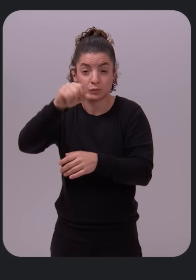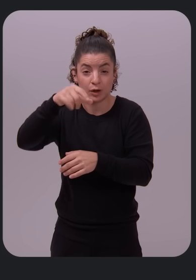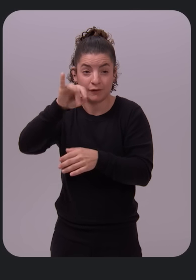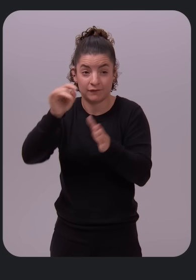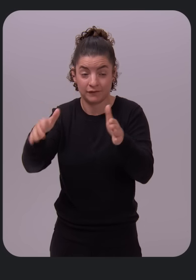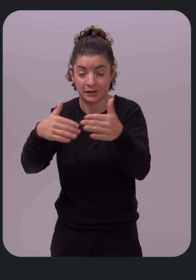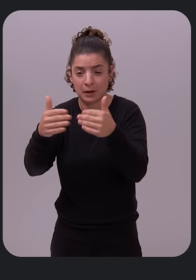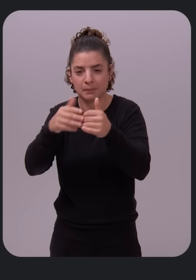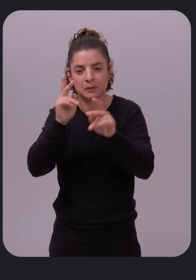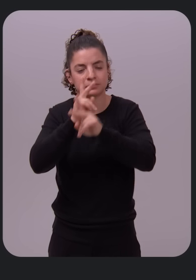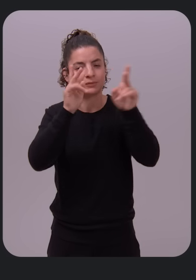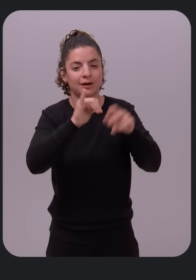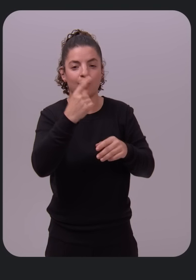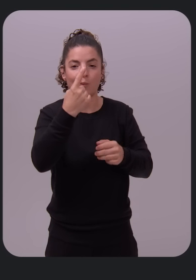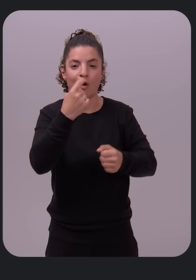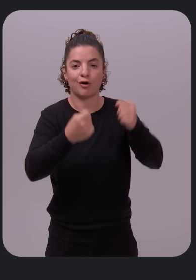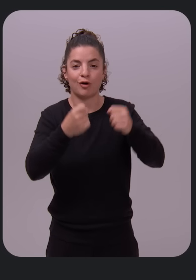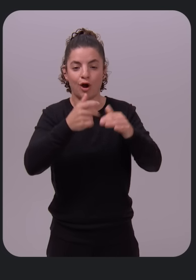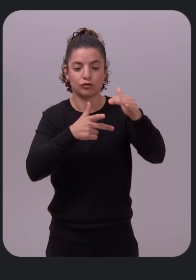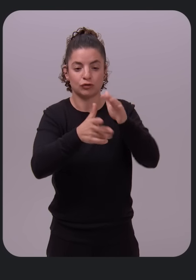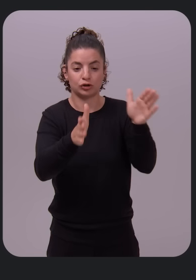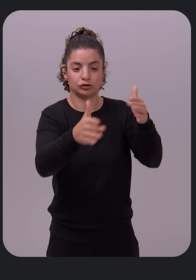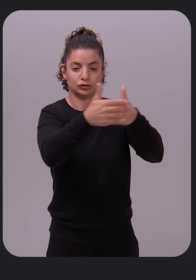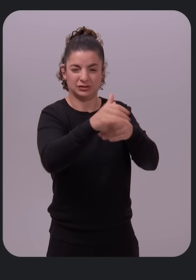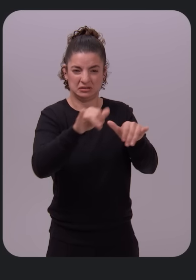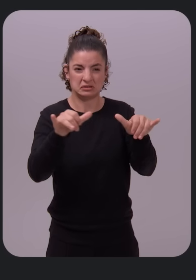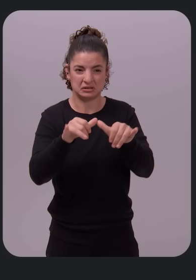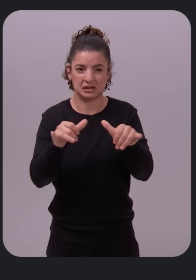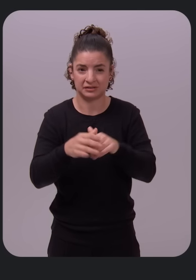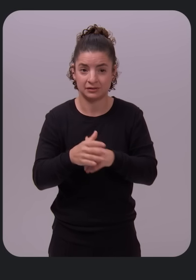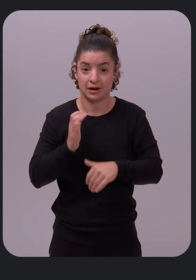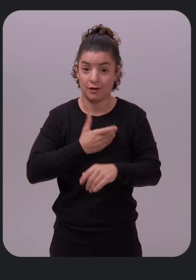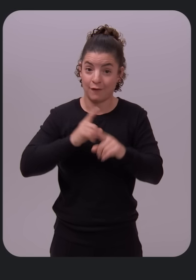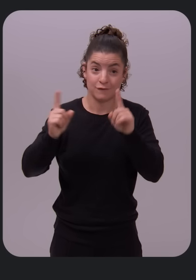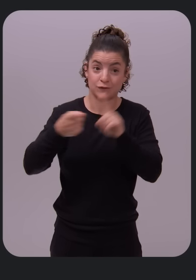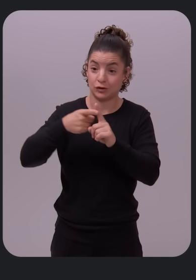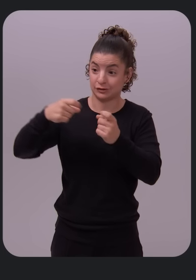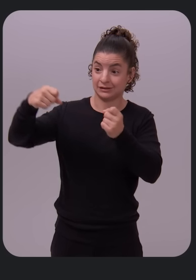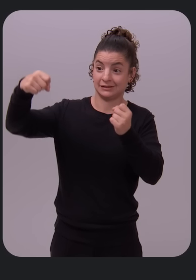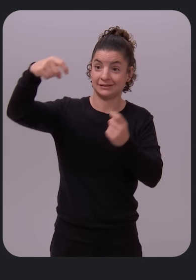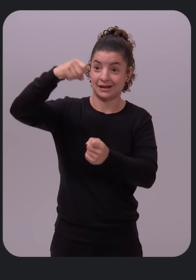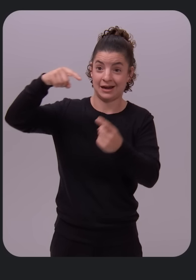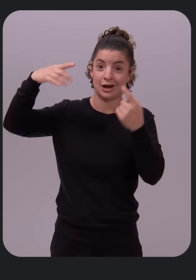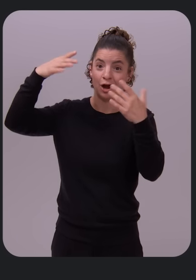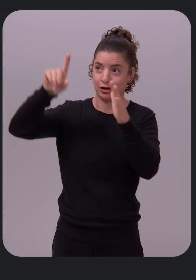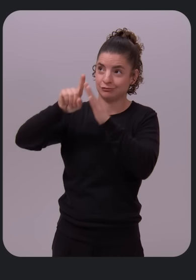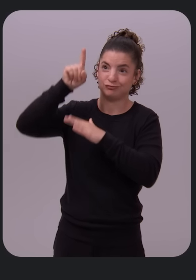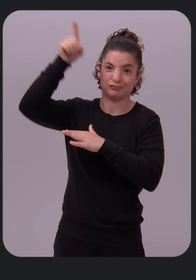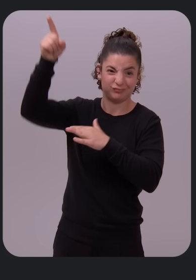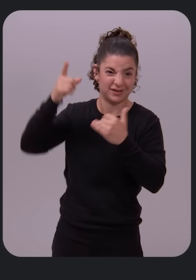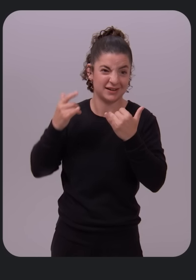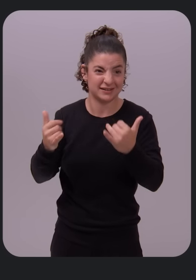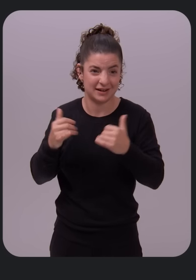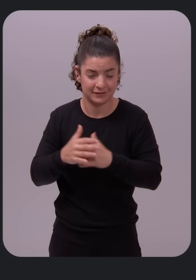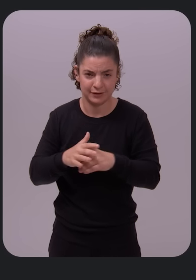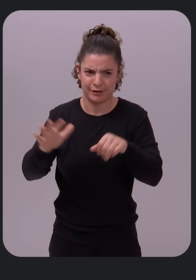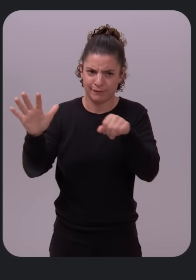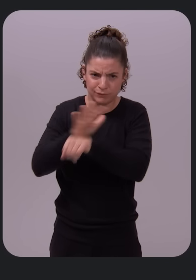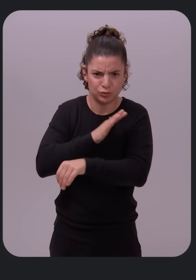about the size of a one-car garage. Our first satellite is in orbit now. When fully operational, imagery will